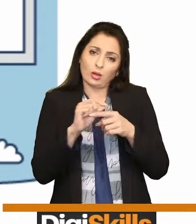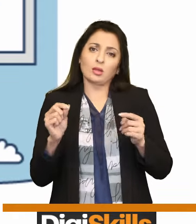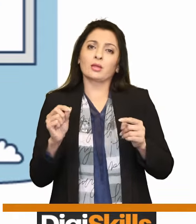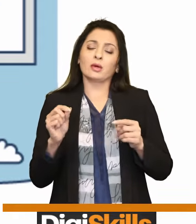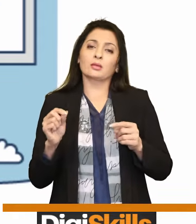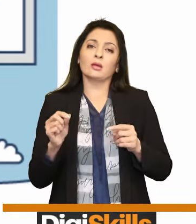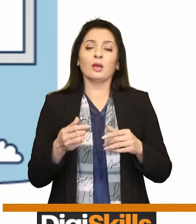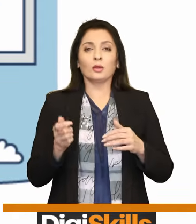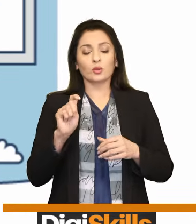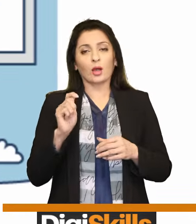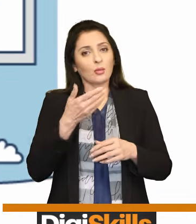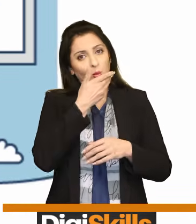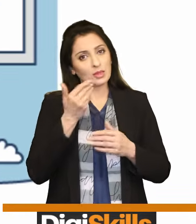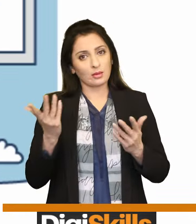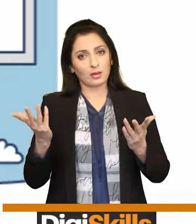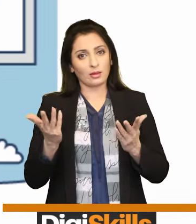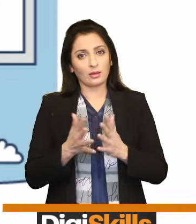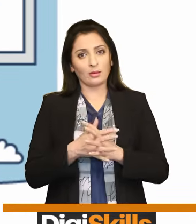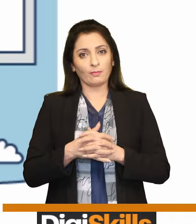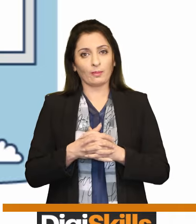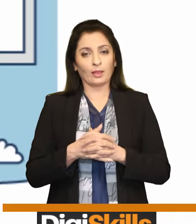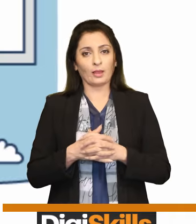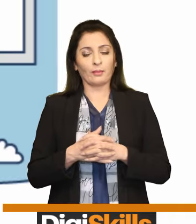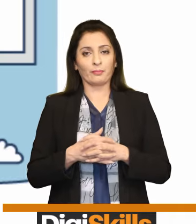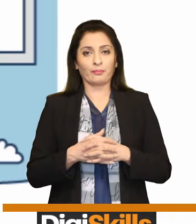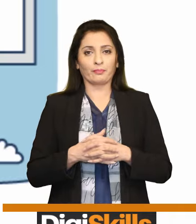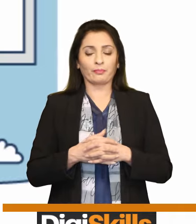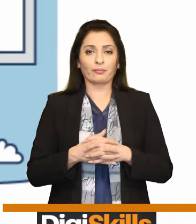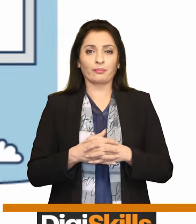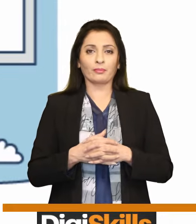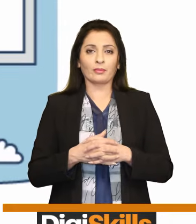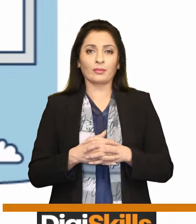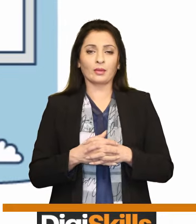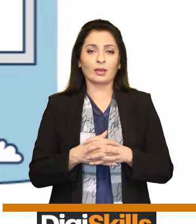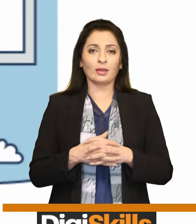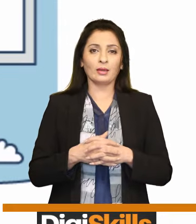So, he would select such time zone for himself.